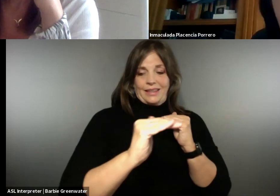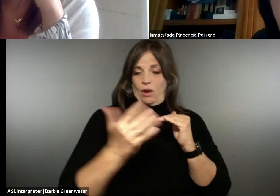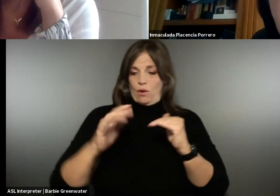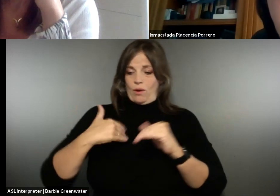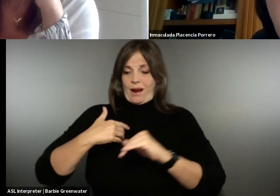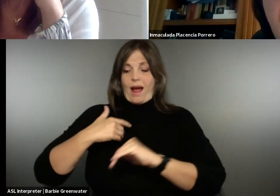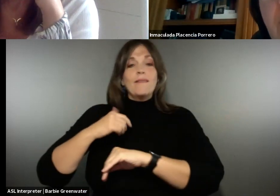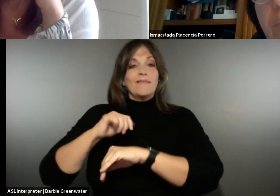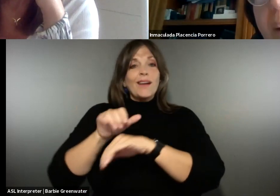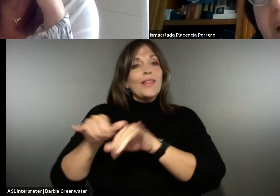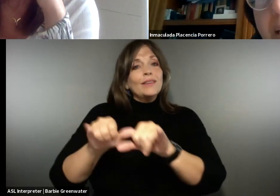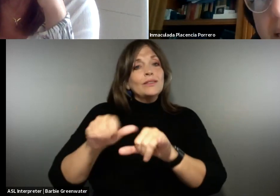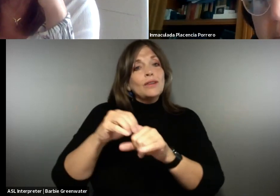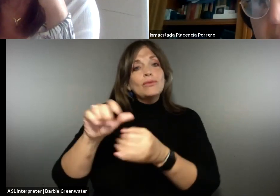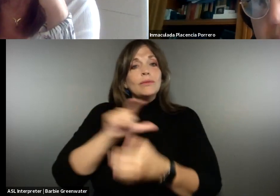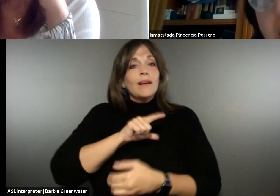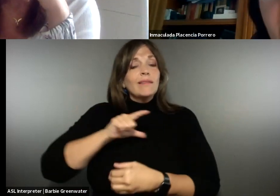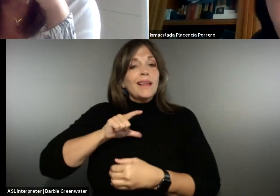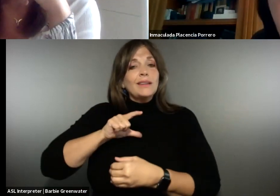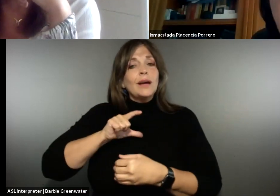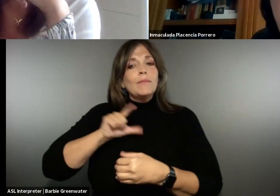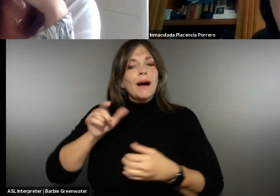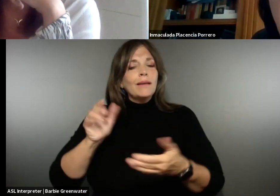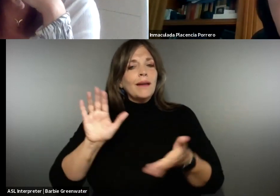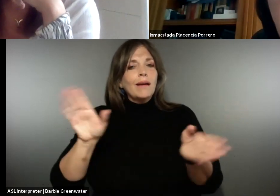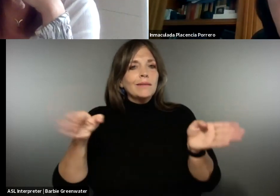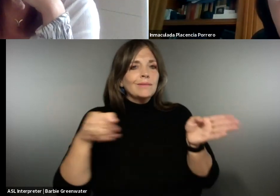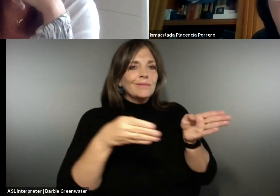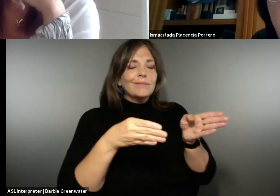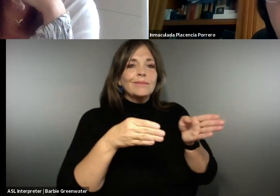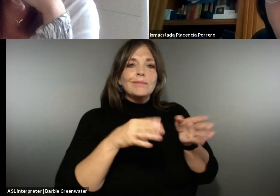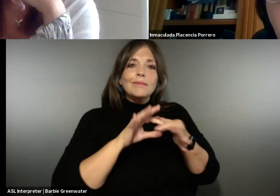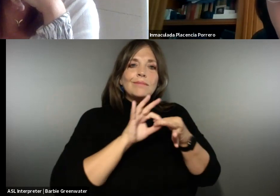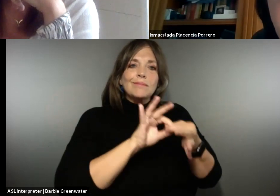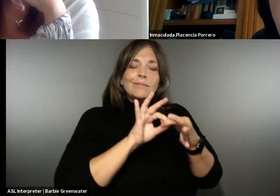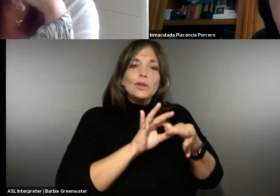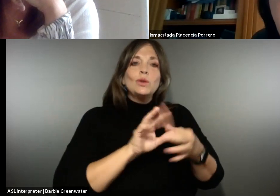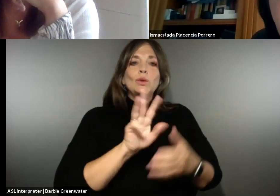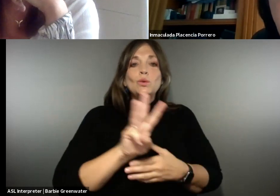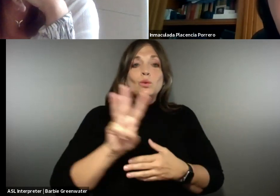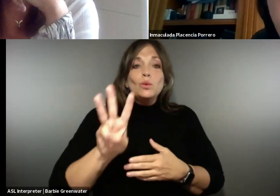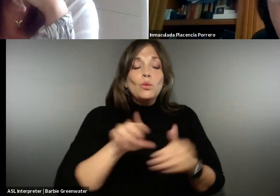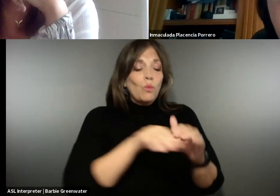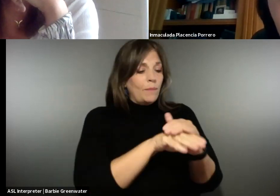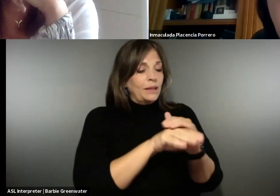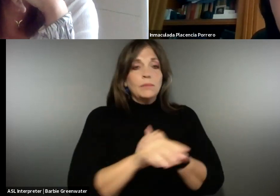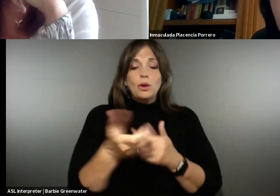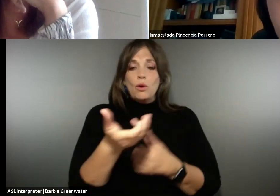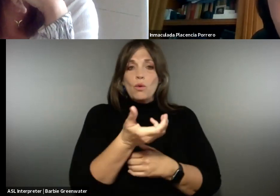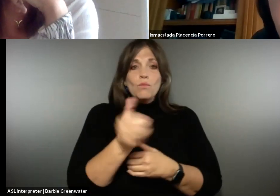to ensure consistency with already existing standard and legislation at European level in the